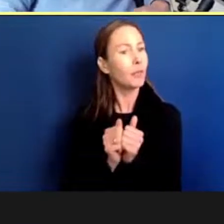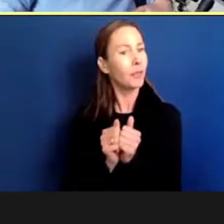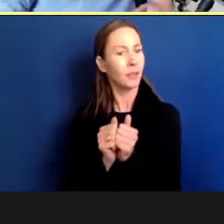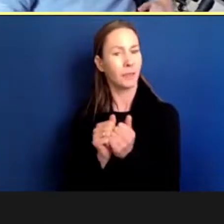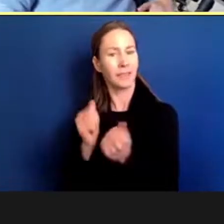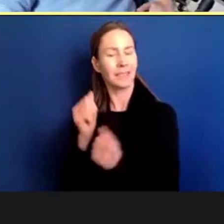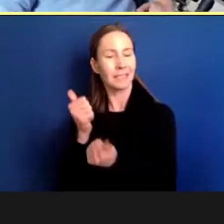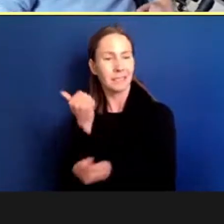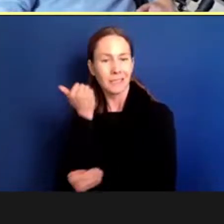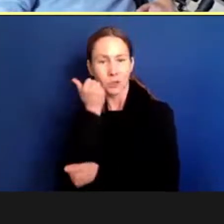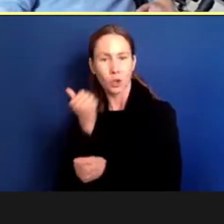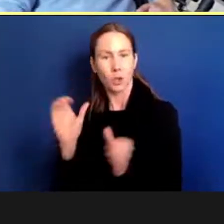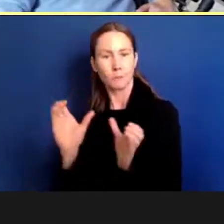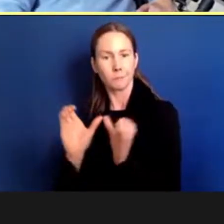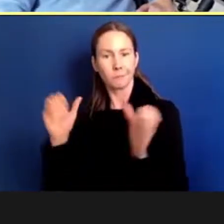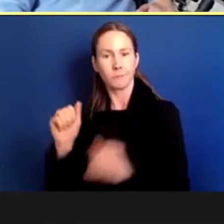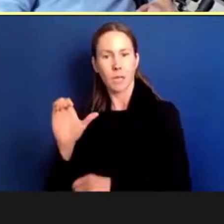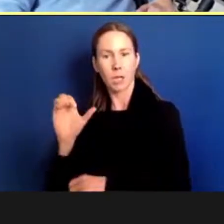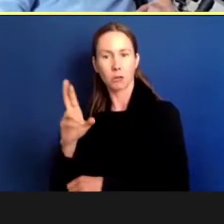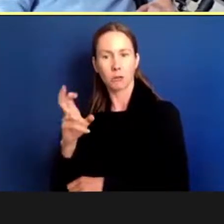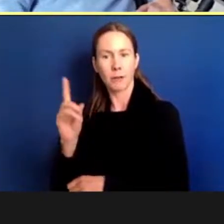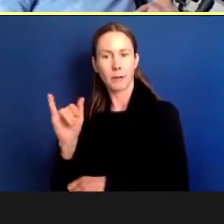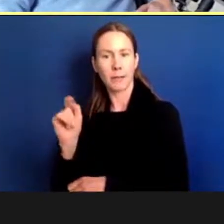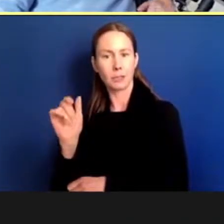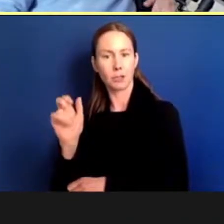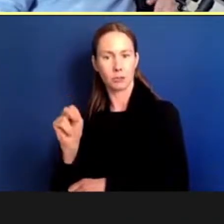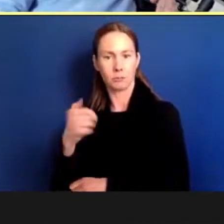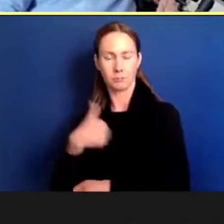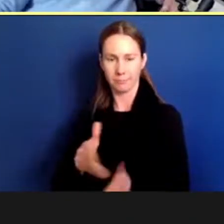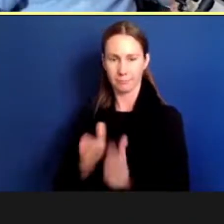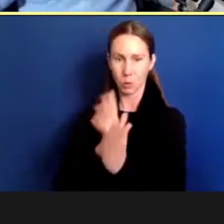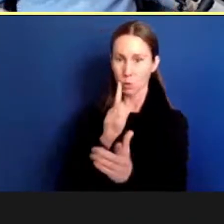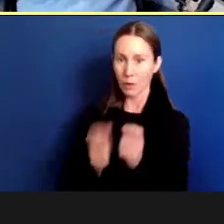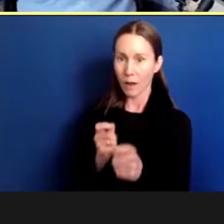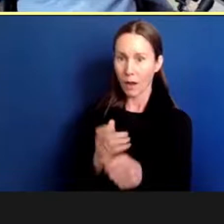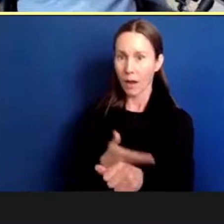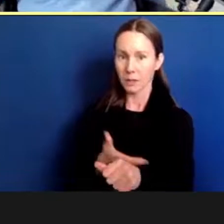the Commission to revise its curricula standards to require that students learn and train in